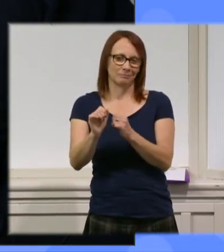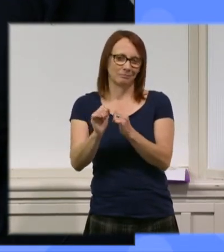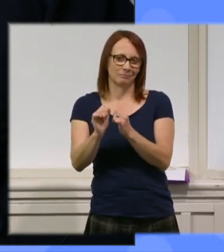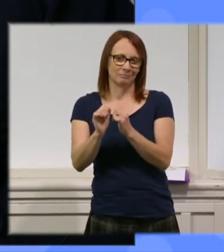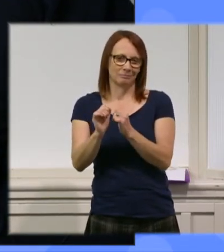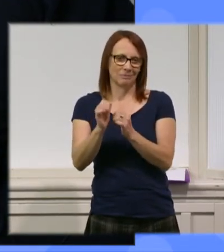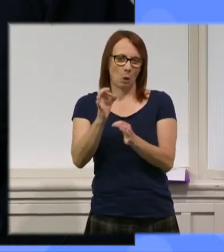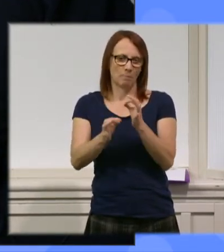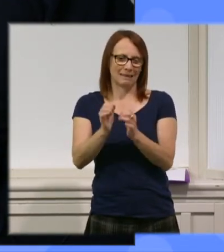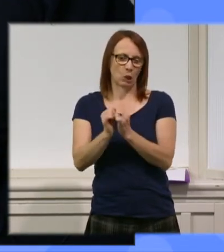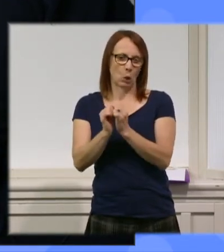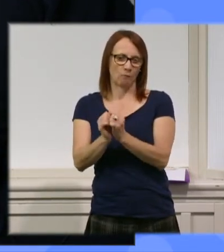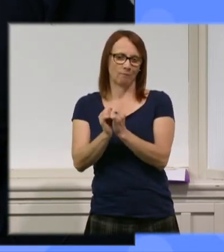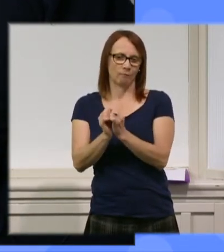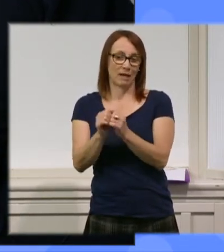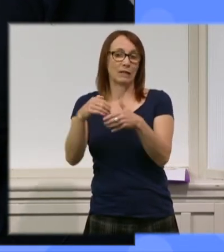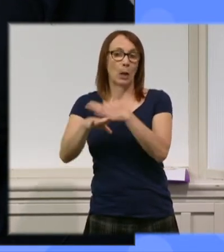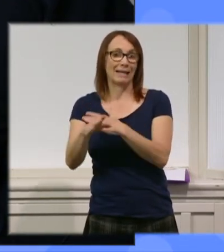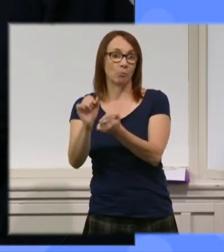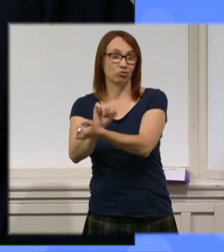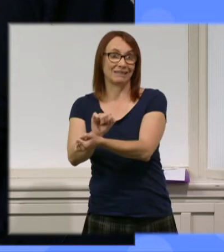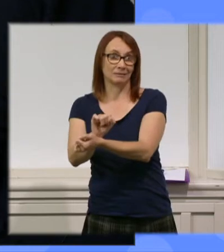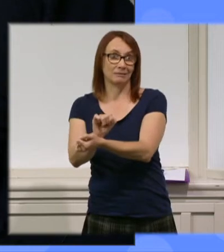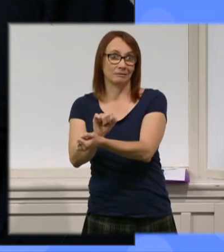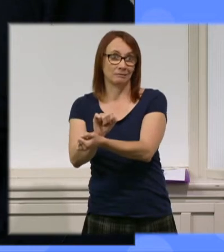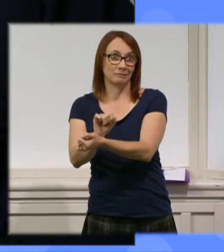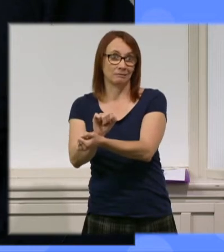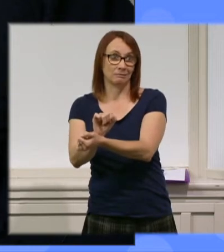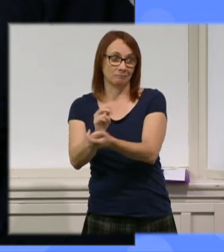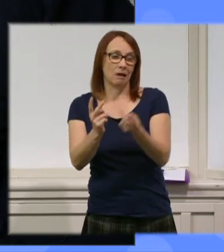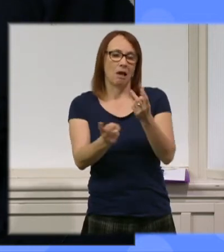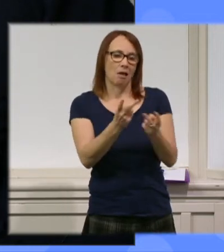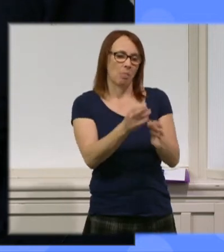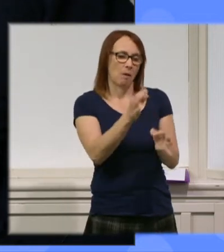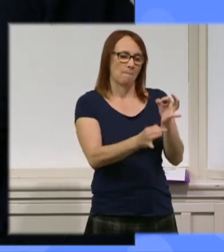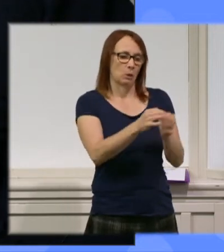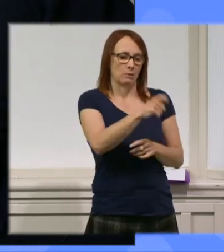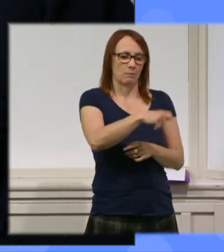that are present and and about a polymer teams are way sensitive to that so I